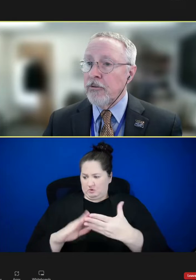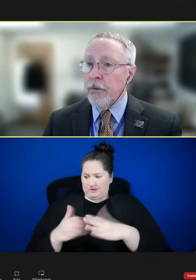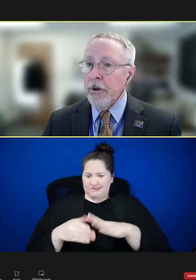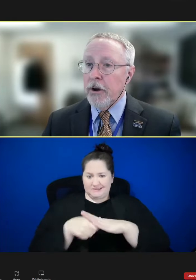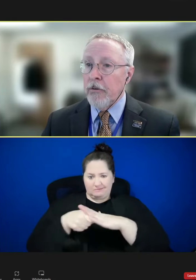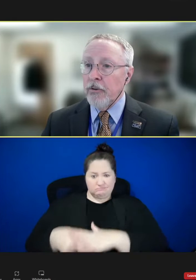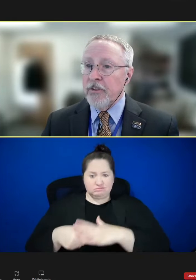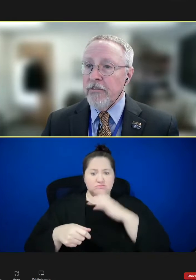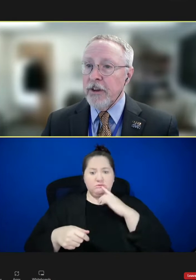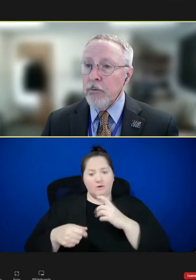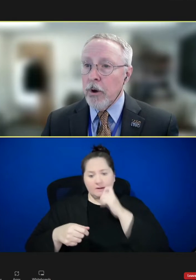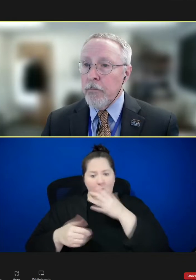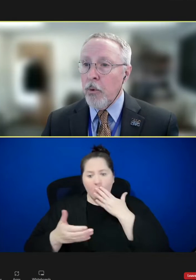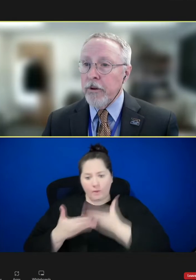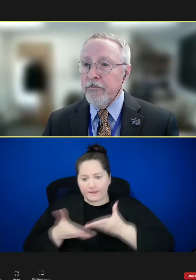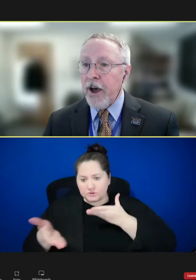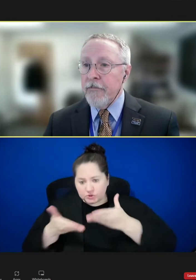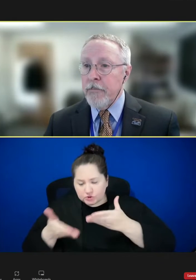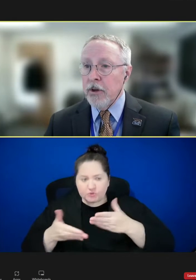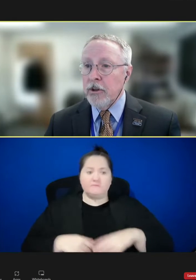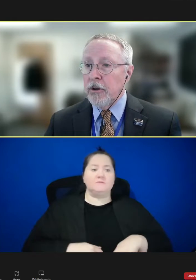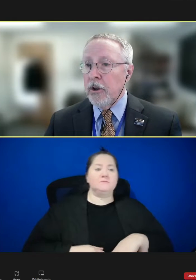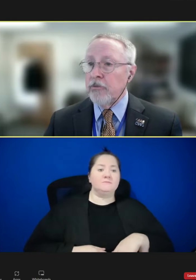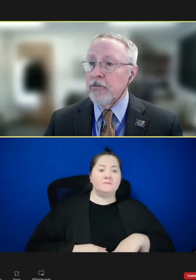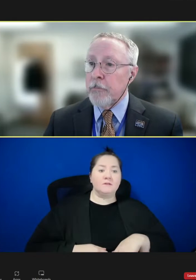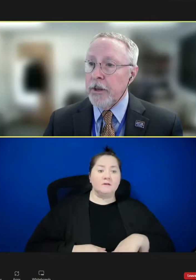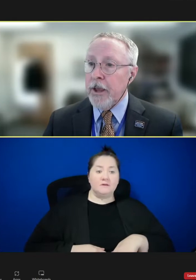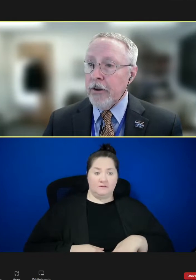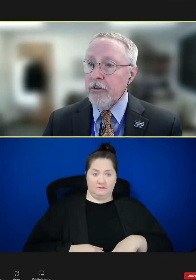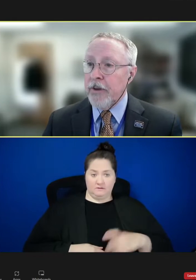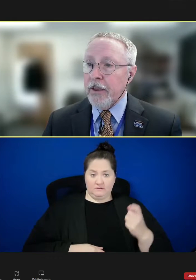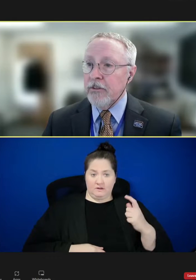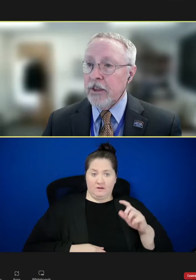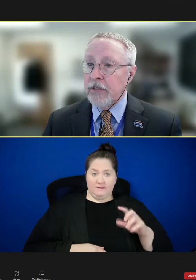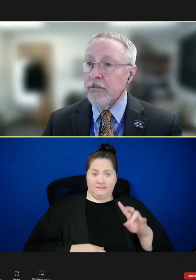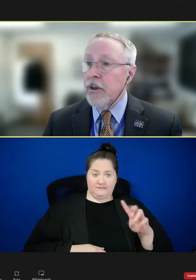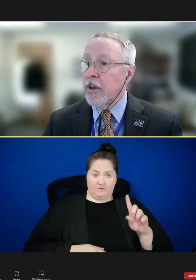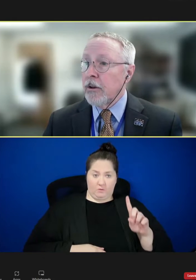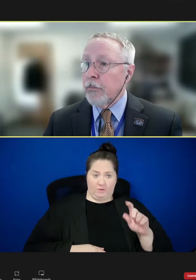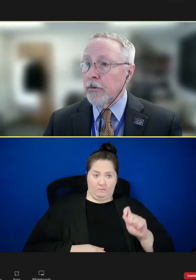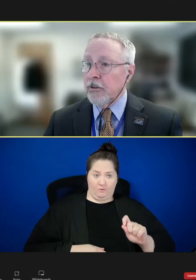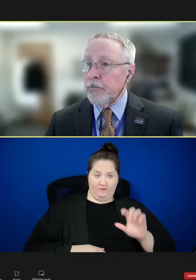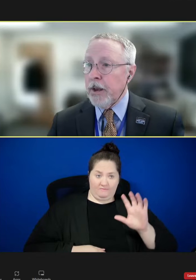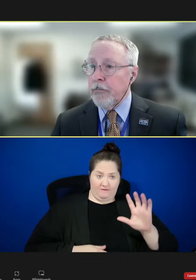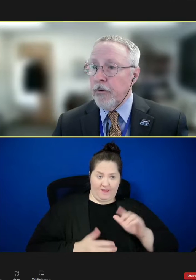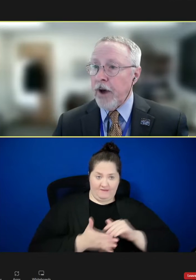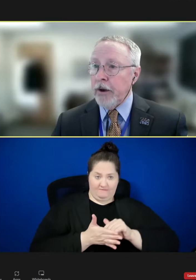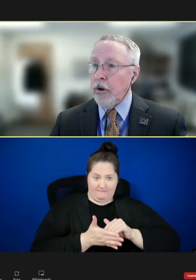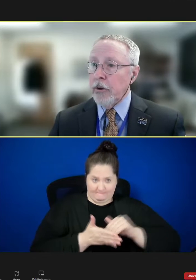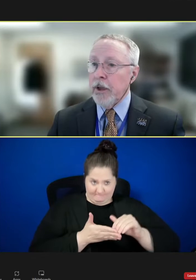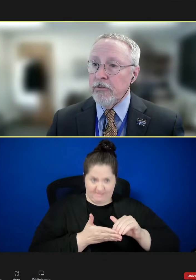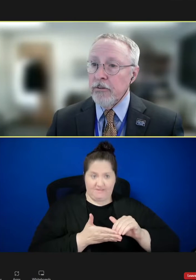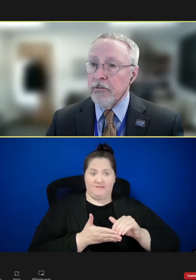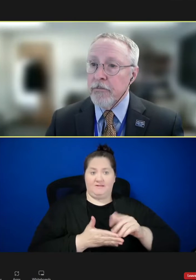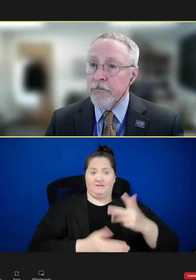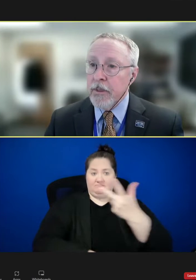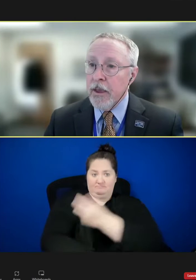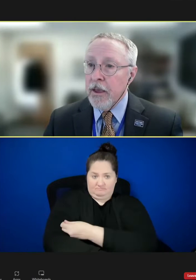distributed over 71.5 million doses of pediatric vaccines to participating provider locations.